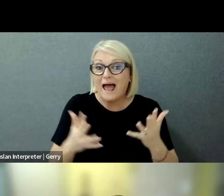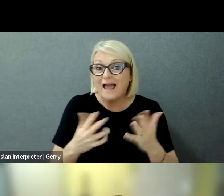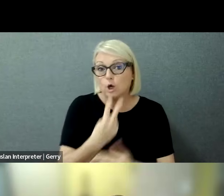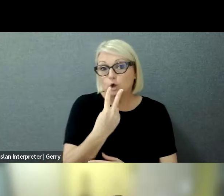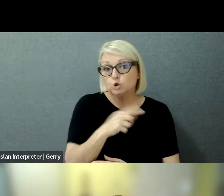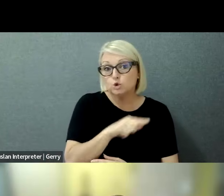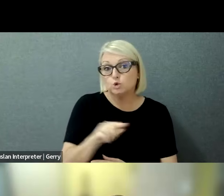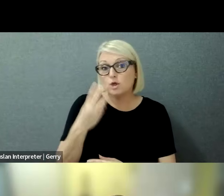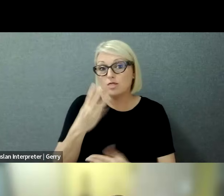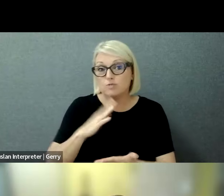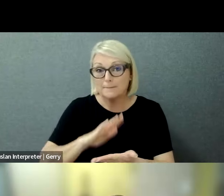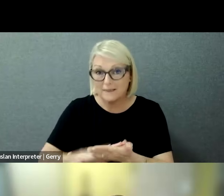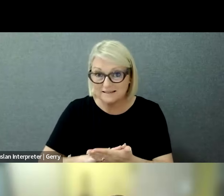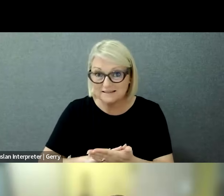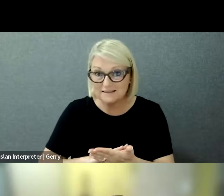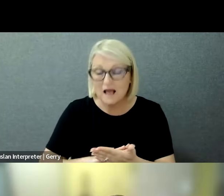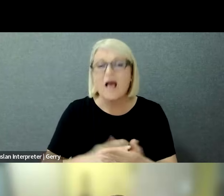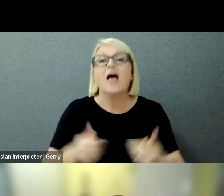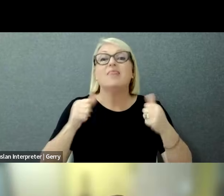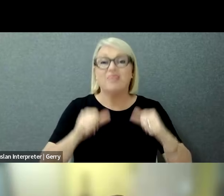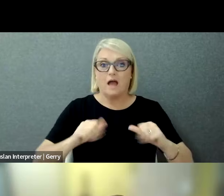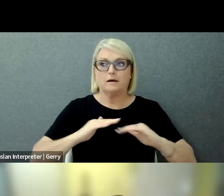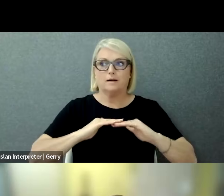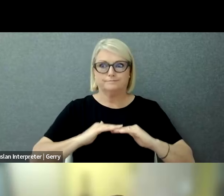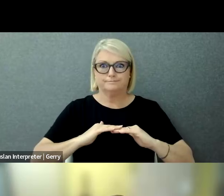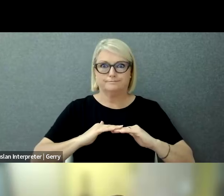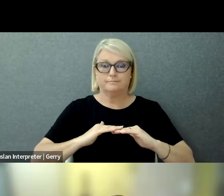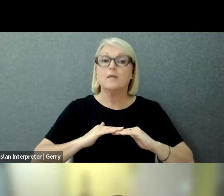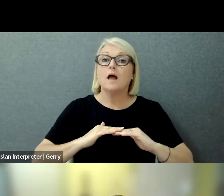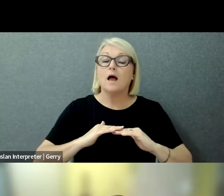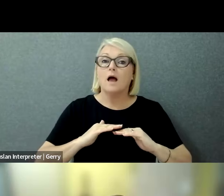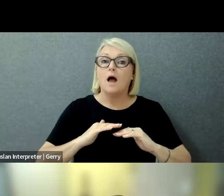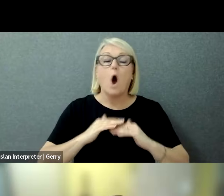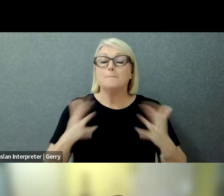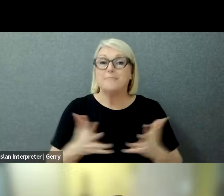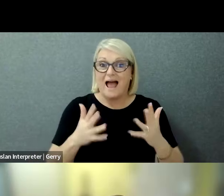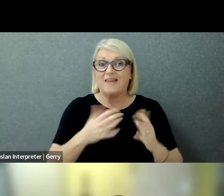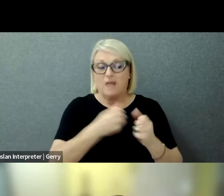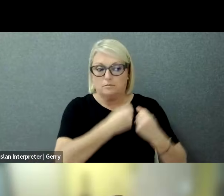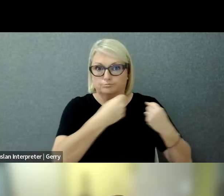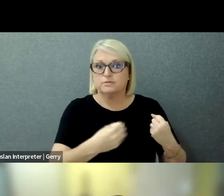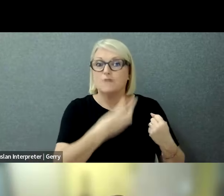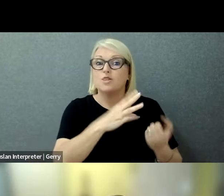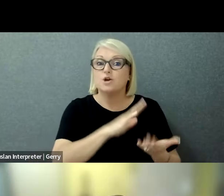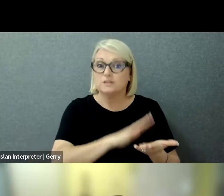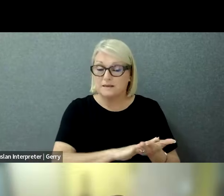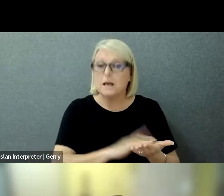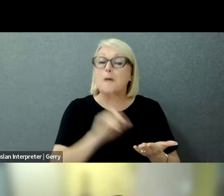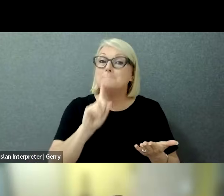that out for 30 minutes. At the end of the session Alice was sitting and joining her family and 12